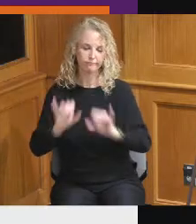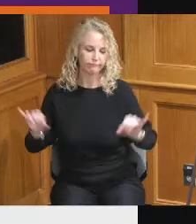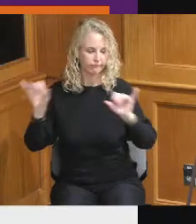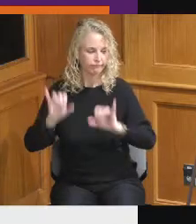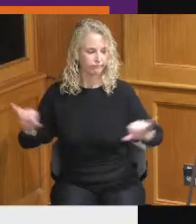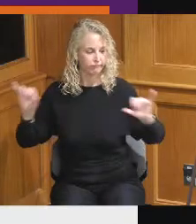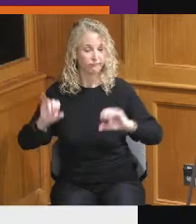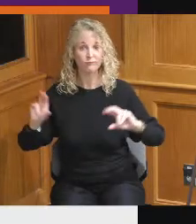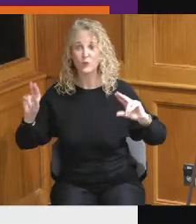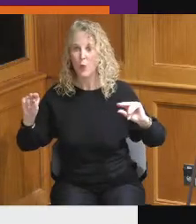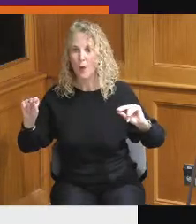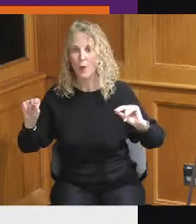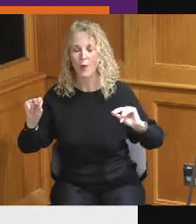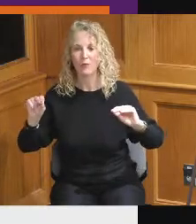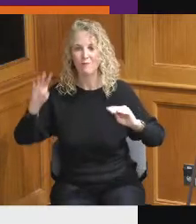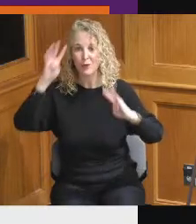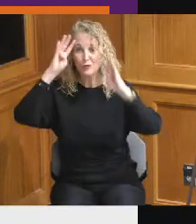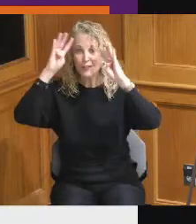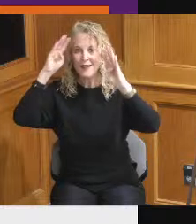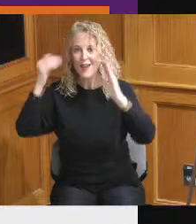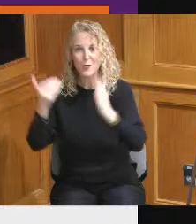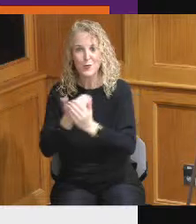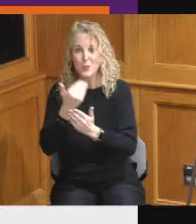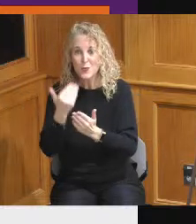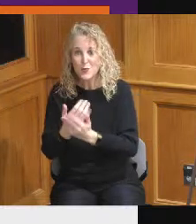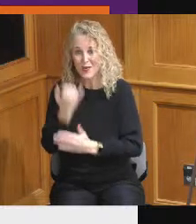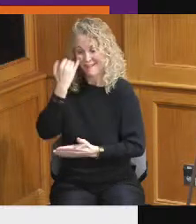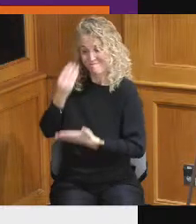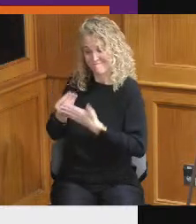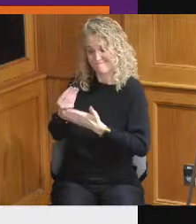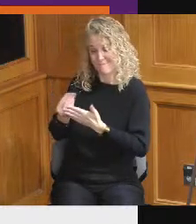they'd ever done before and say we have these funding we we we want to strike and we want to